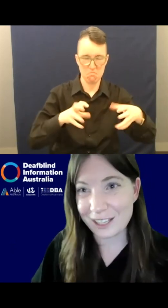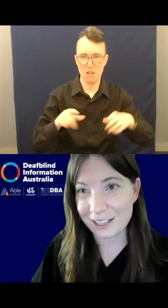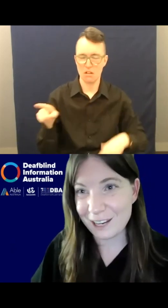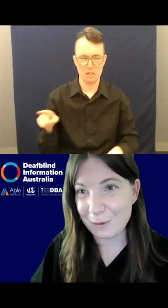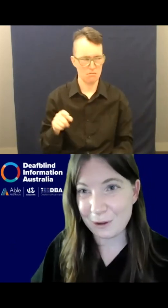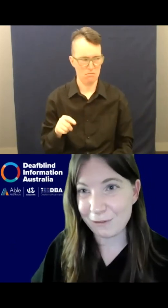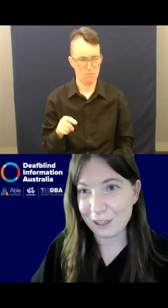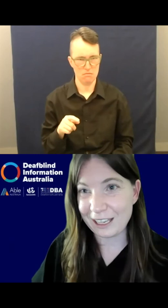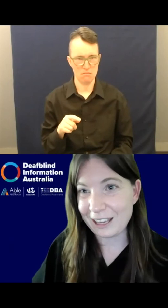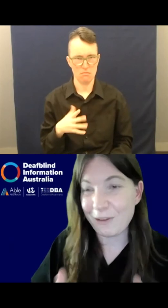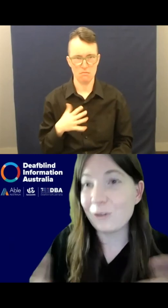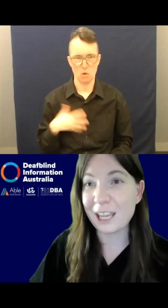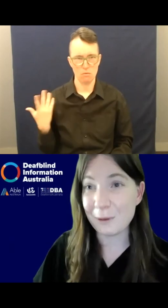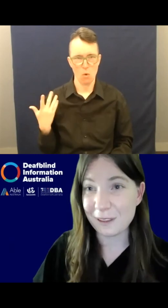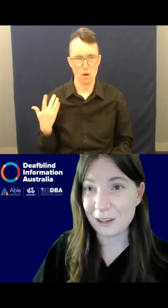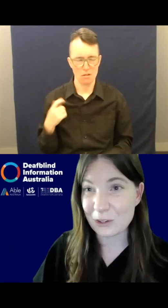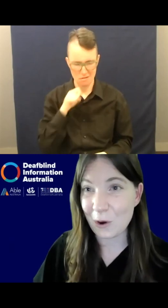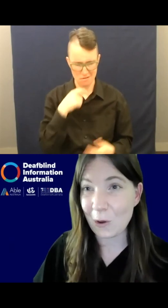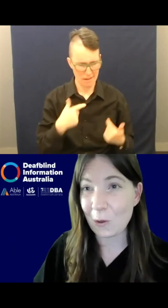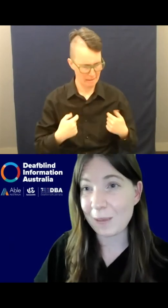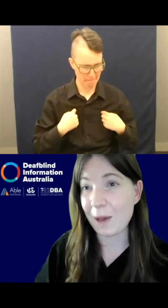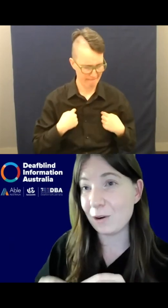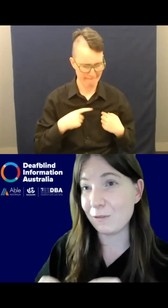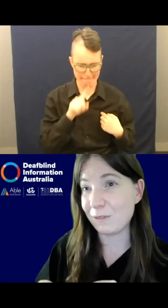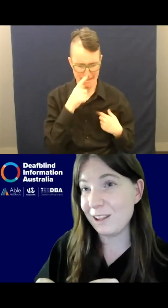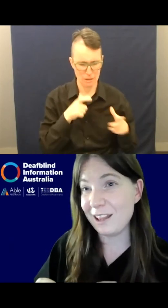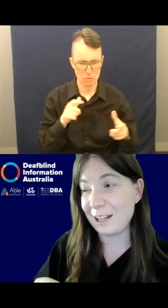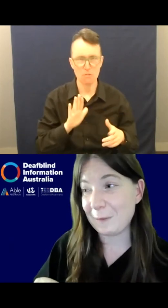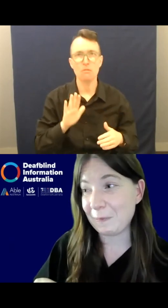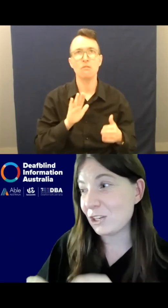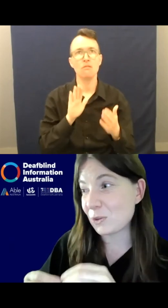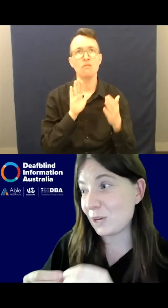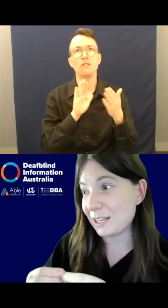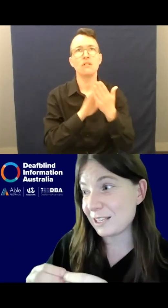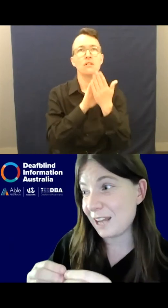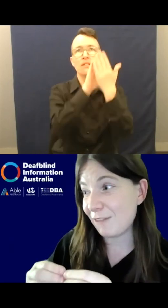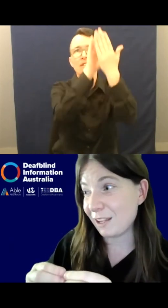He wouldn't have really felt like he was in control, he might not have enjoyed having